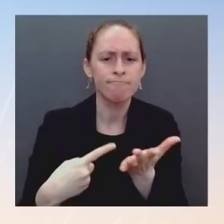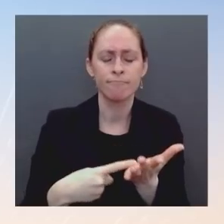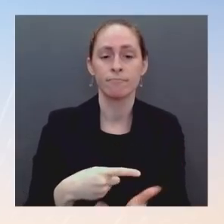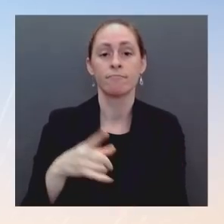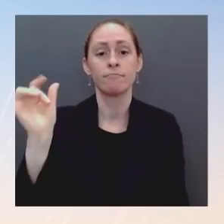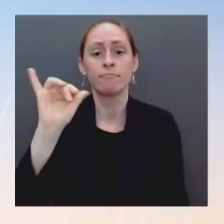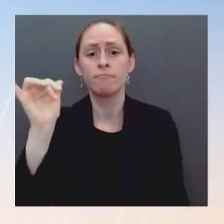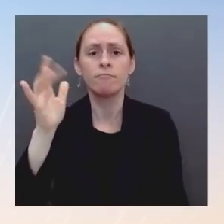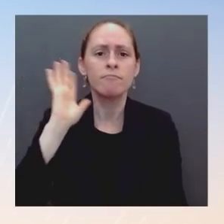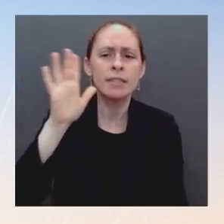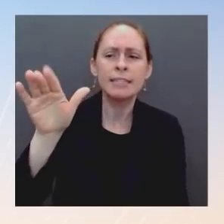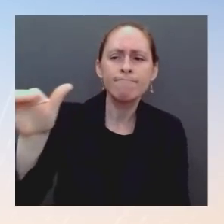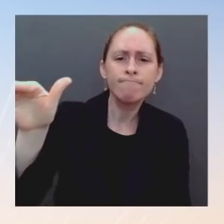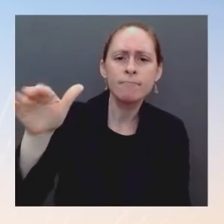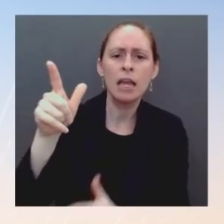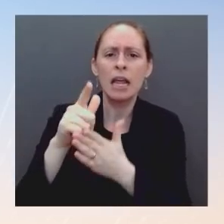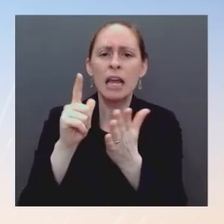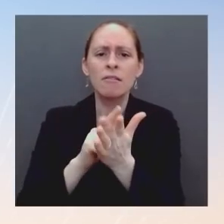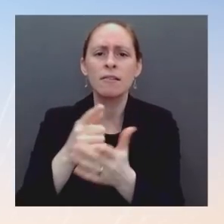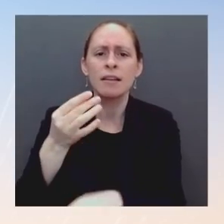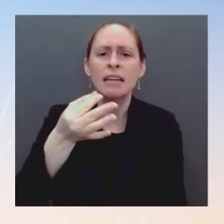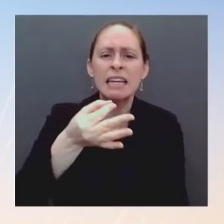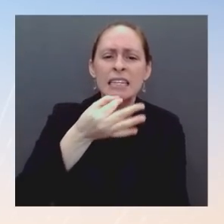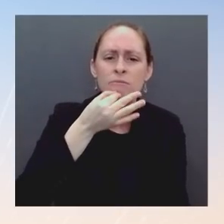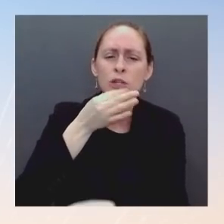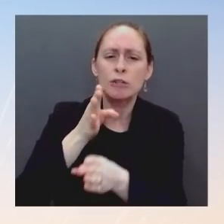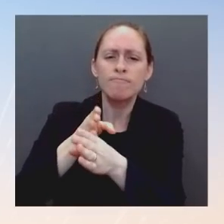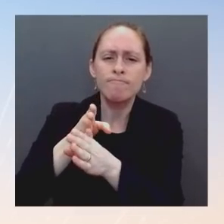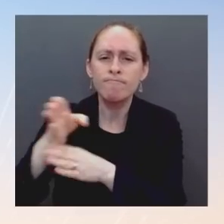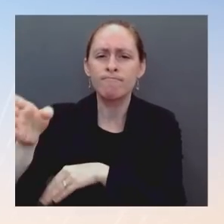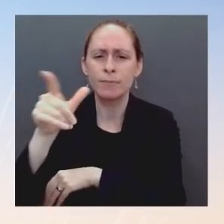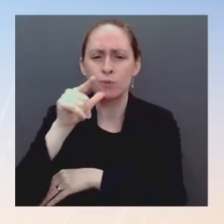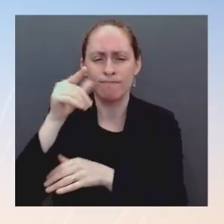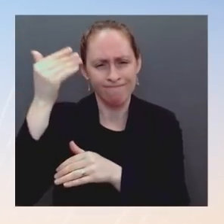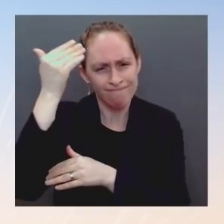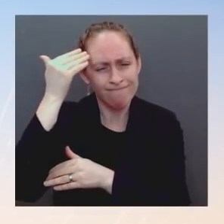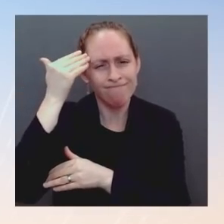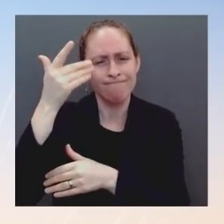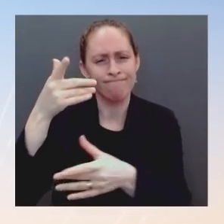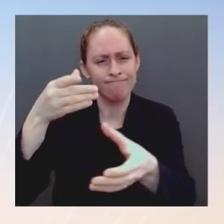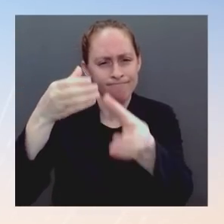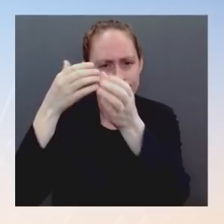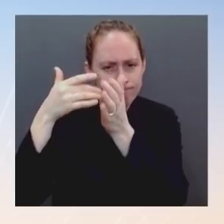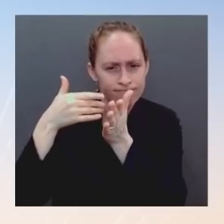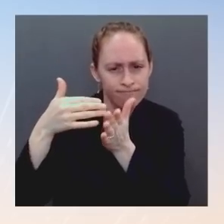And I think you will see those consultations start this week. So, tomorrow, the President is going to host Chairman Durbin